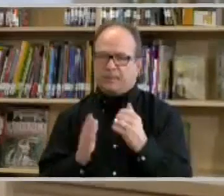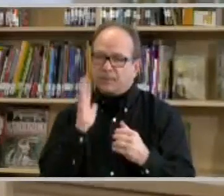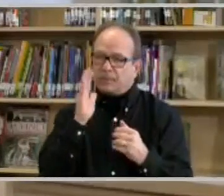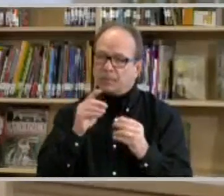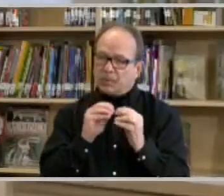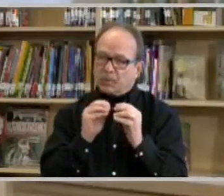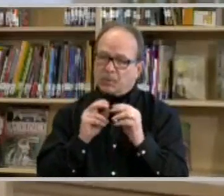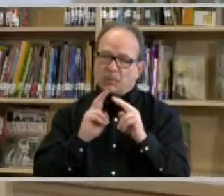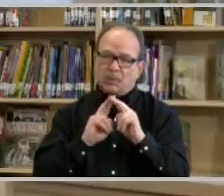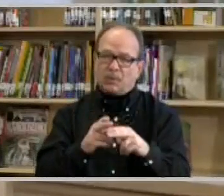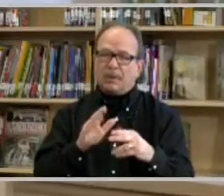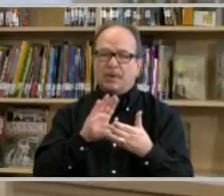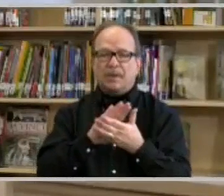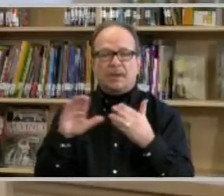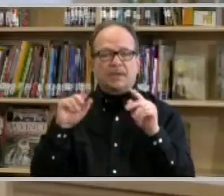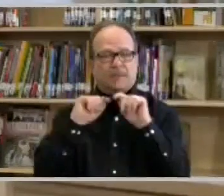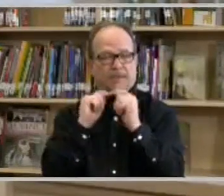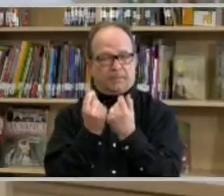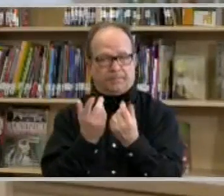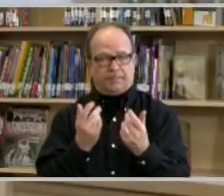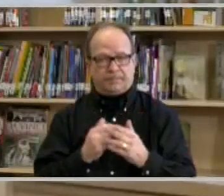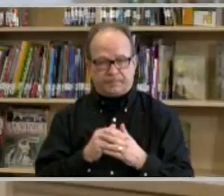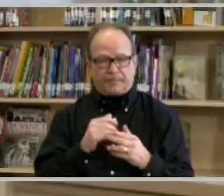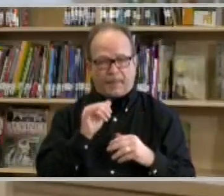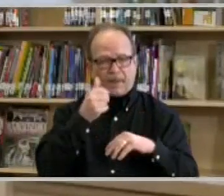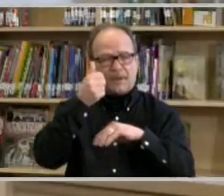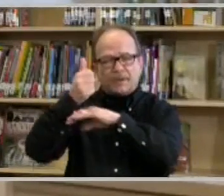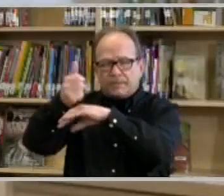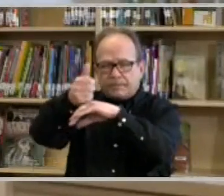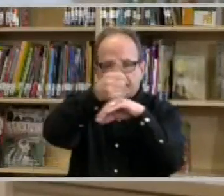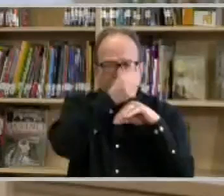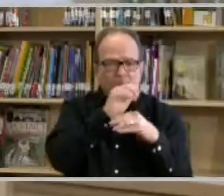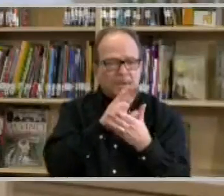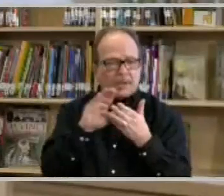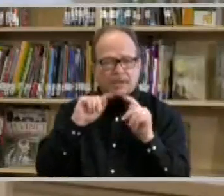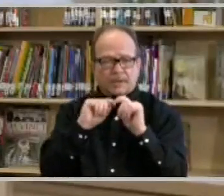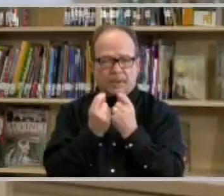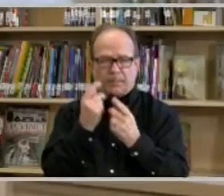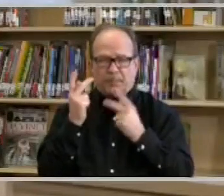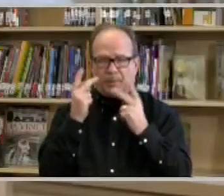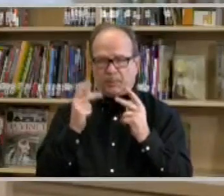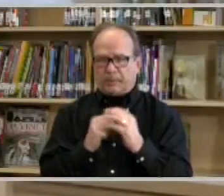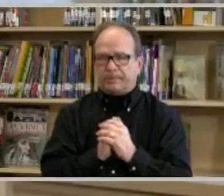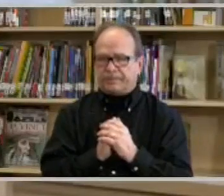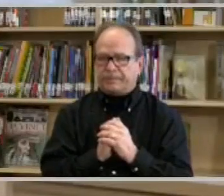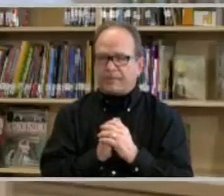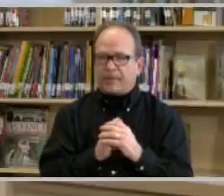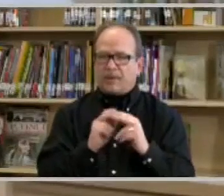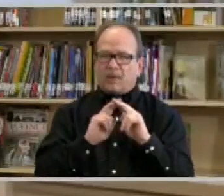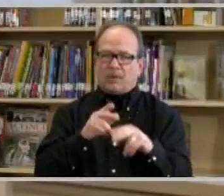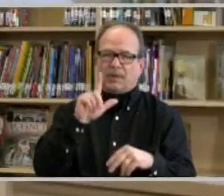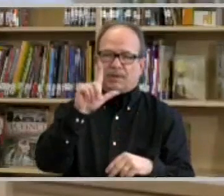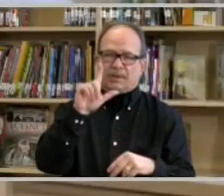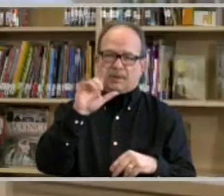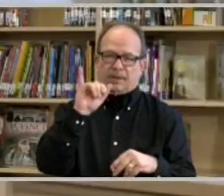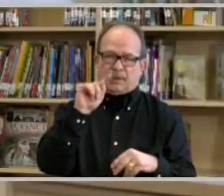FOR EXAMPLE TO GET MORE CLEAN